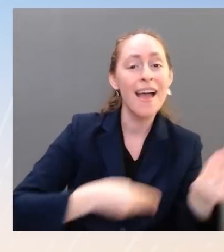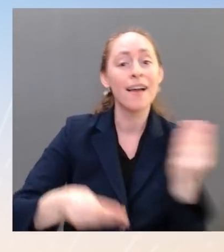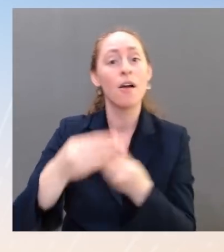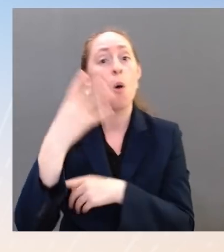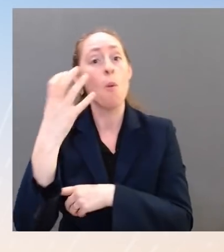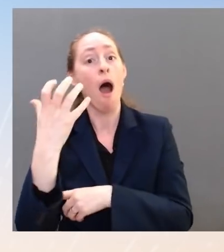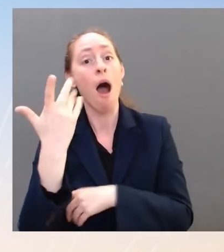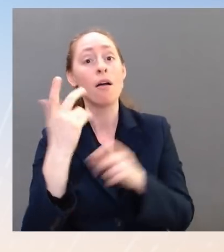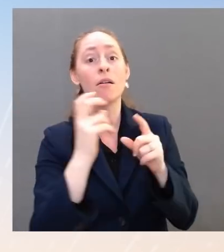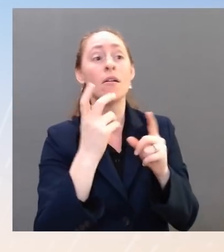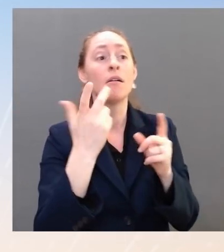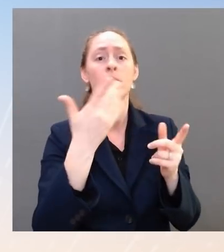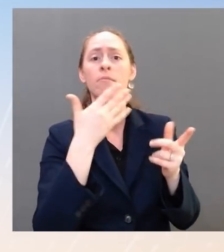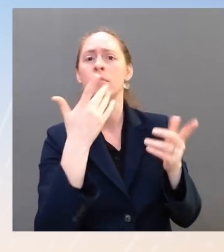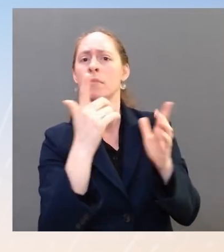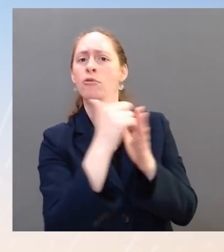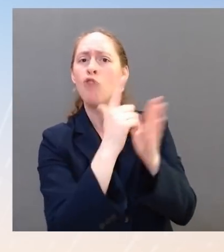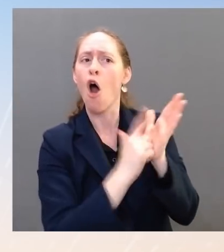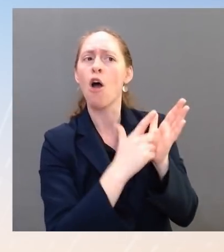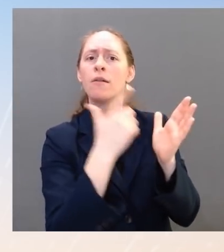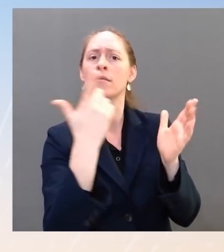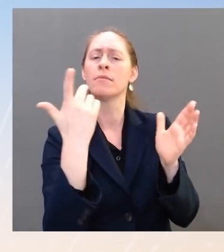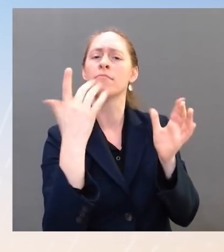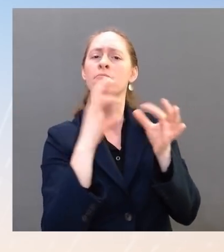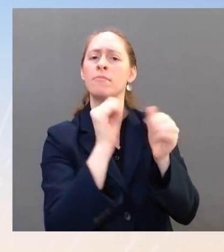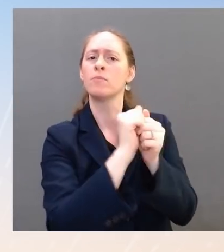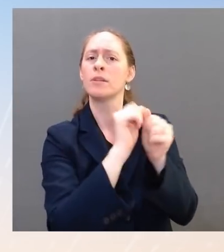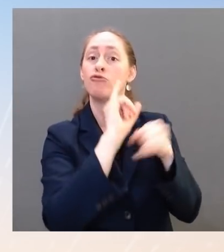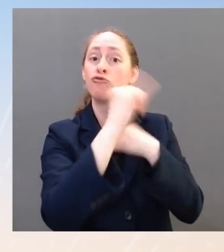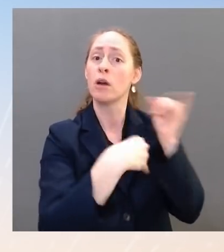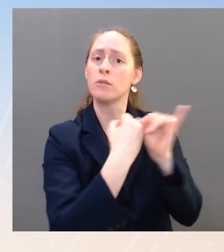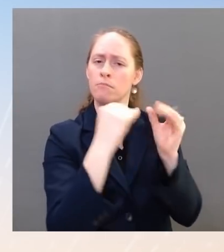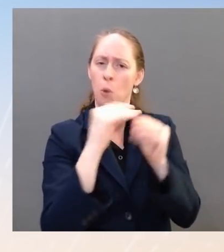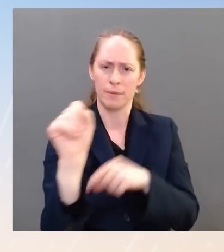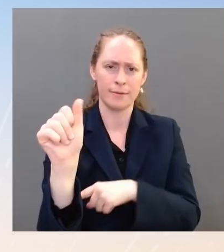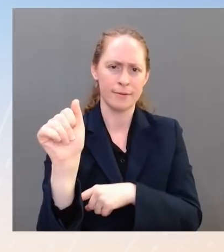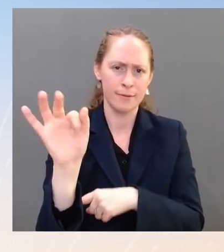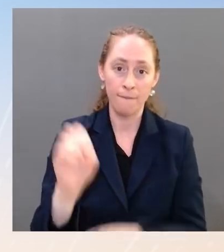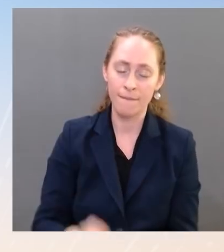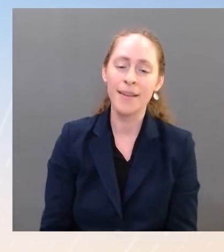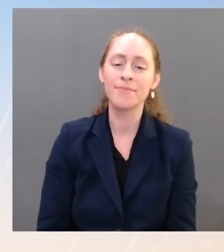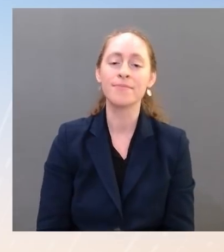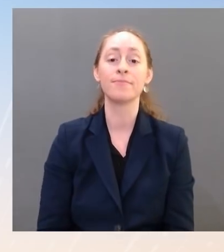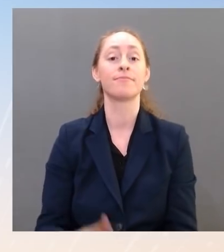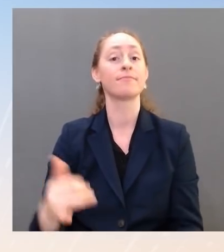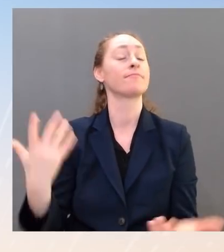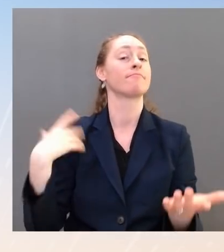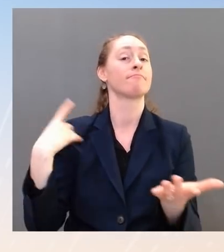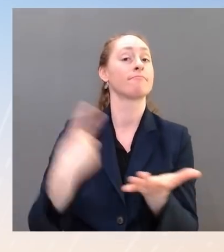the Federal Emergency Management Agency. We are distributing on an ongoing basis $60 million